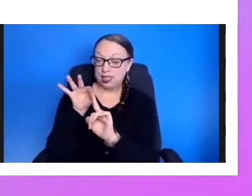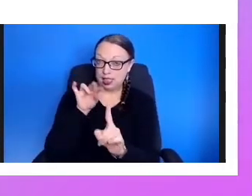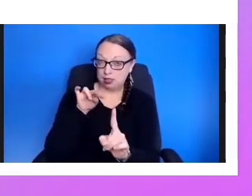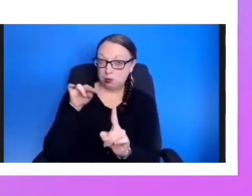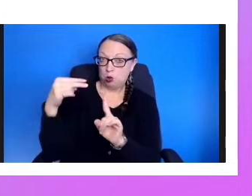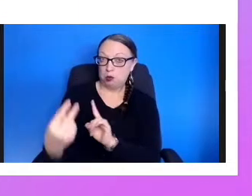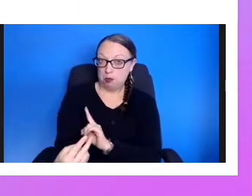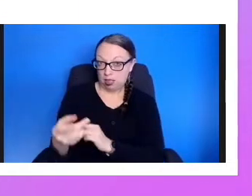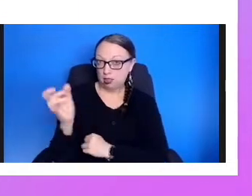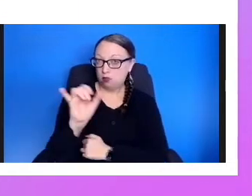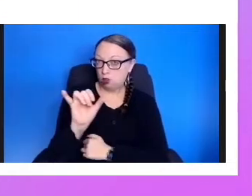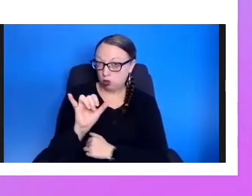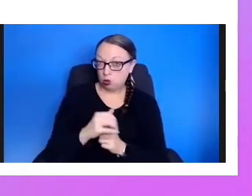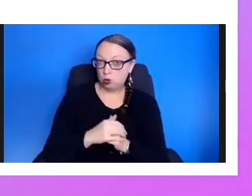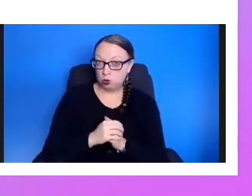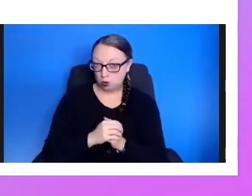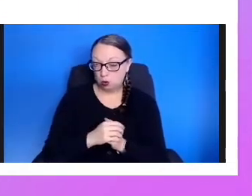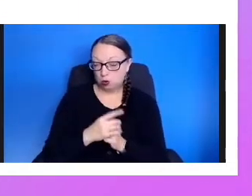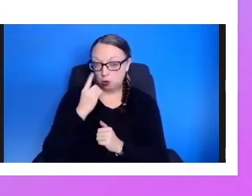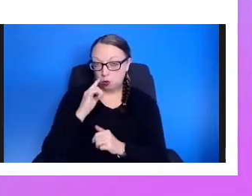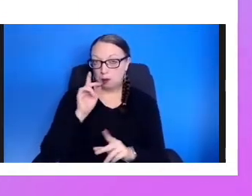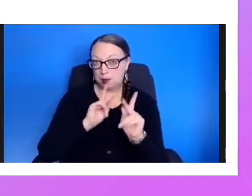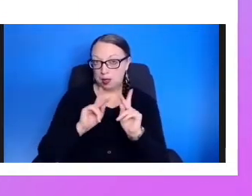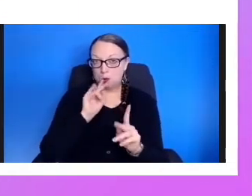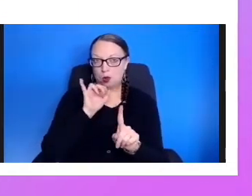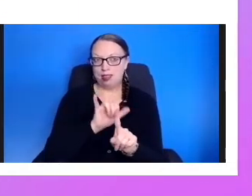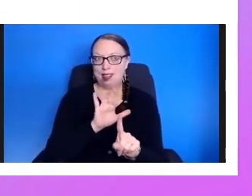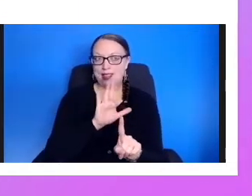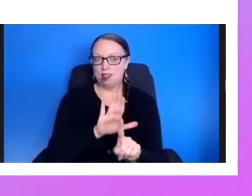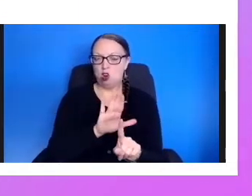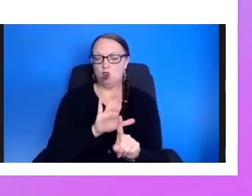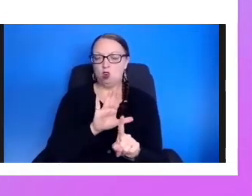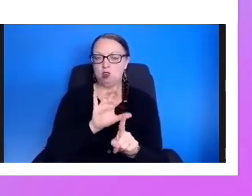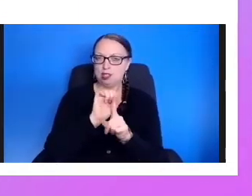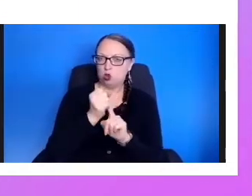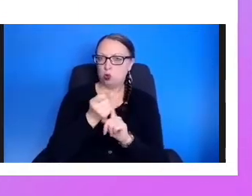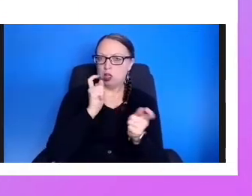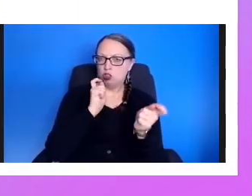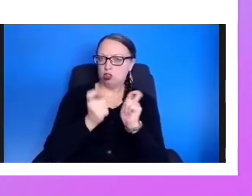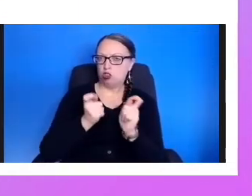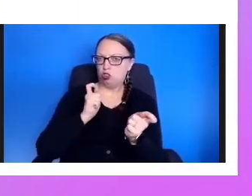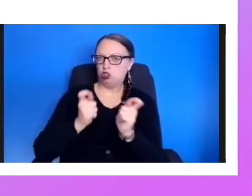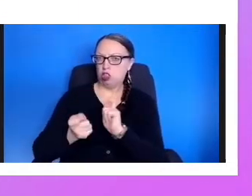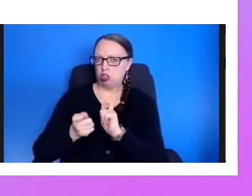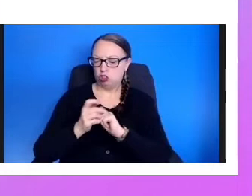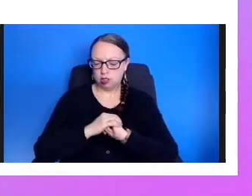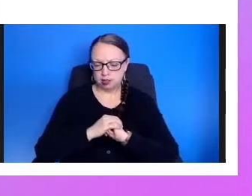set of insights from people who whose condition fluctuates. What am I missing the older community,